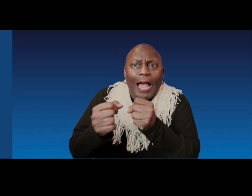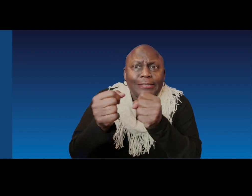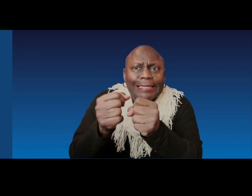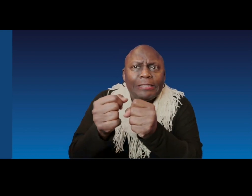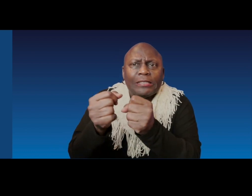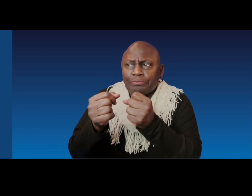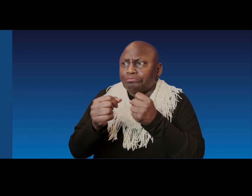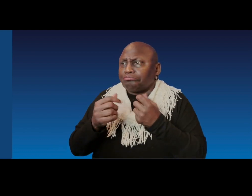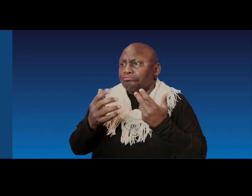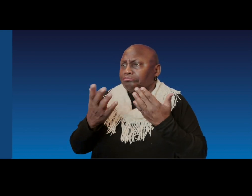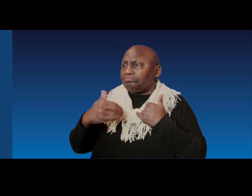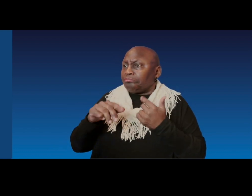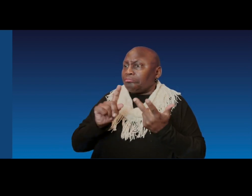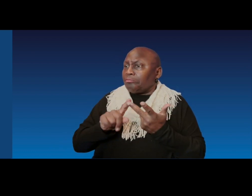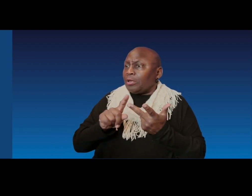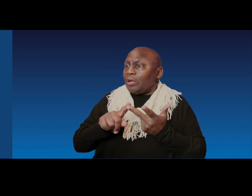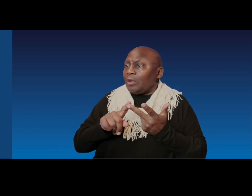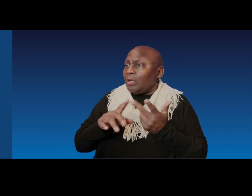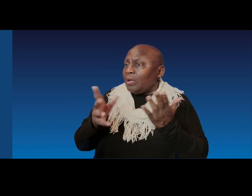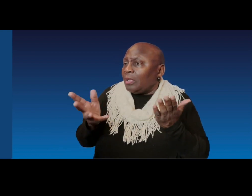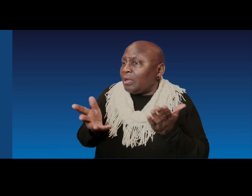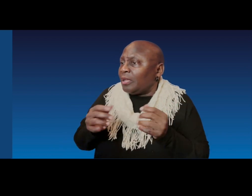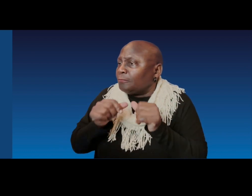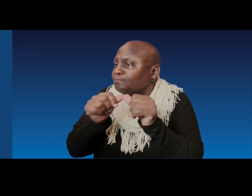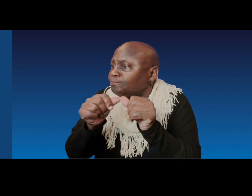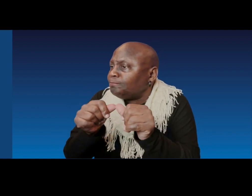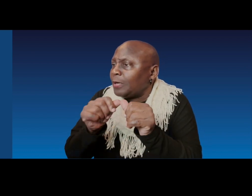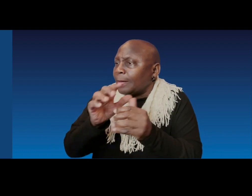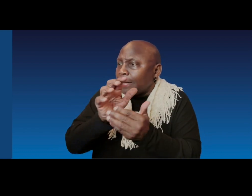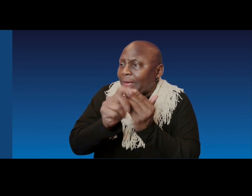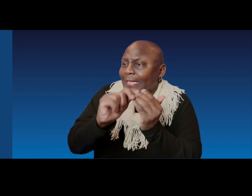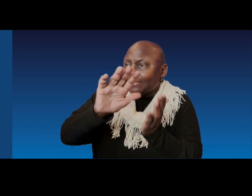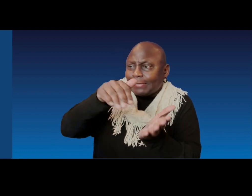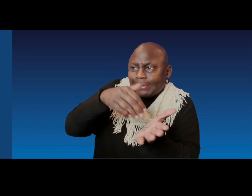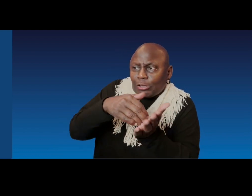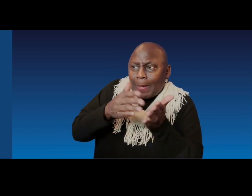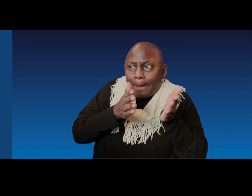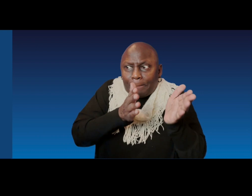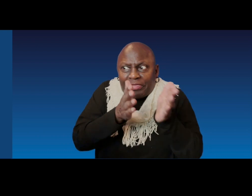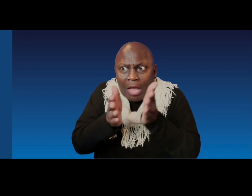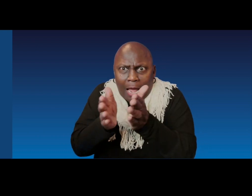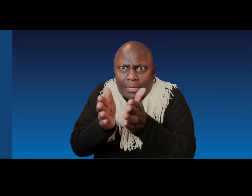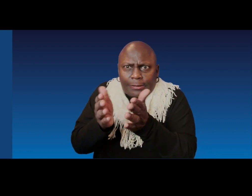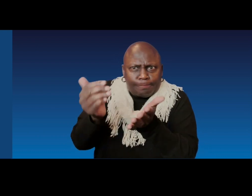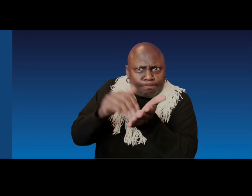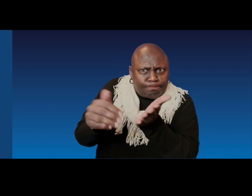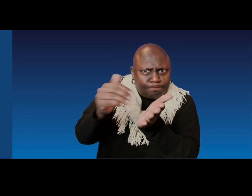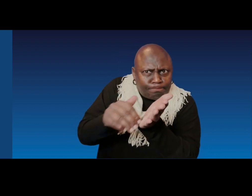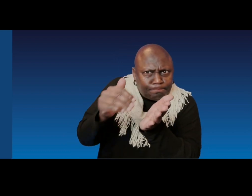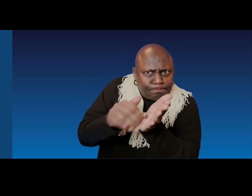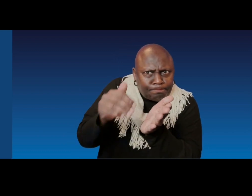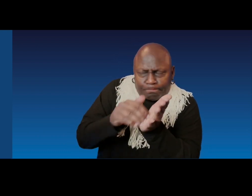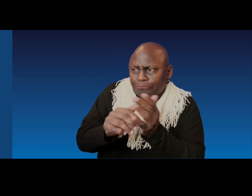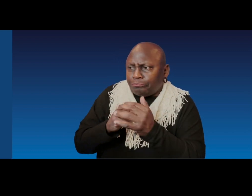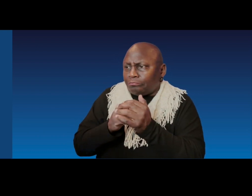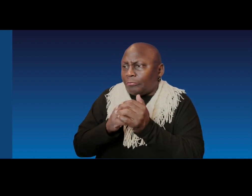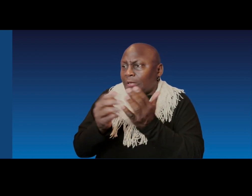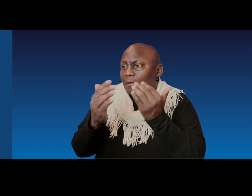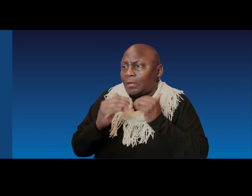Language learning involves vocabulary, building strategies, reiterative and Competency-Centric Methodology,